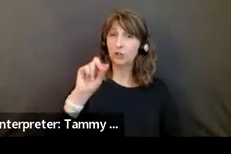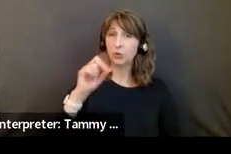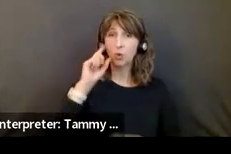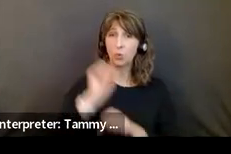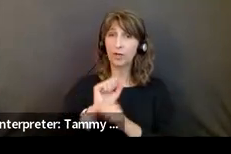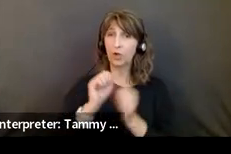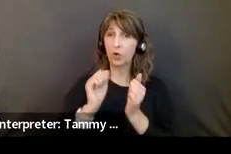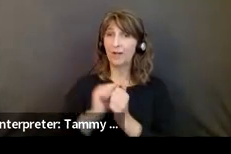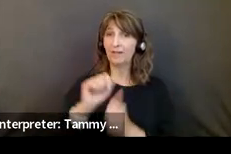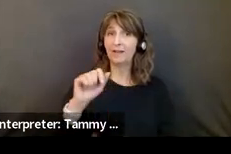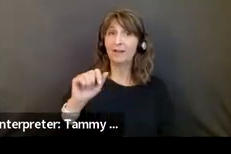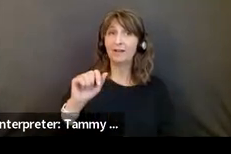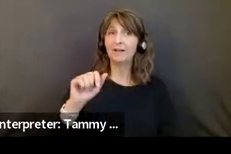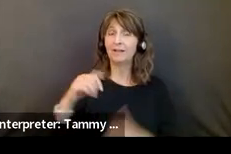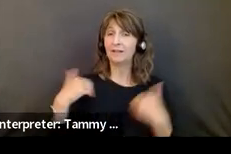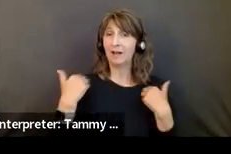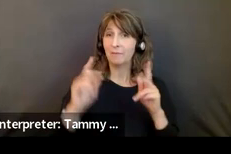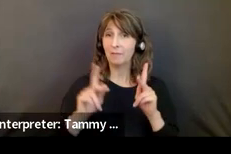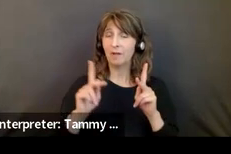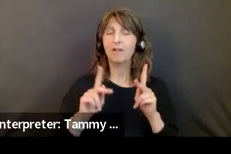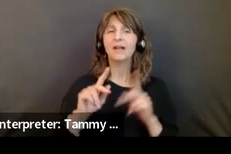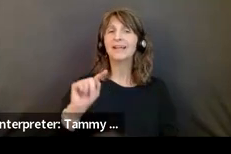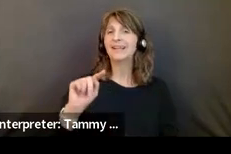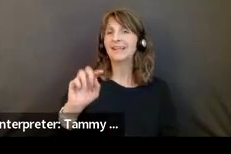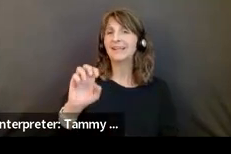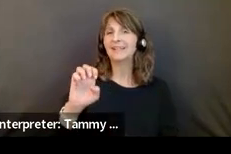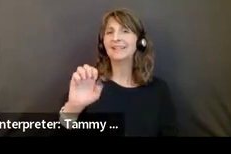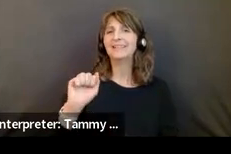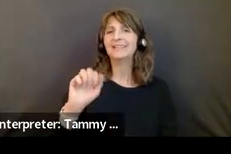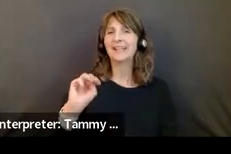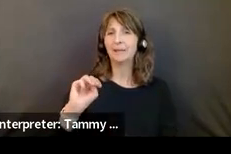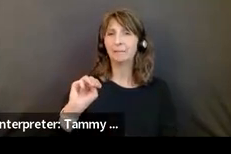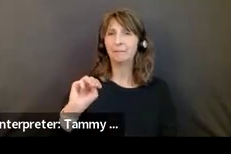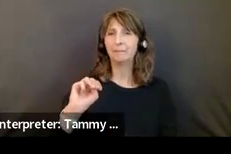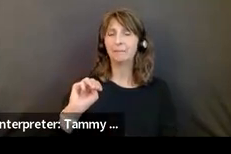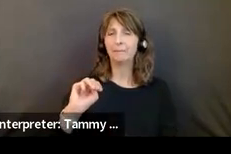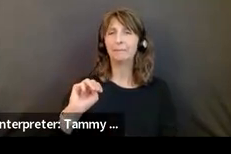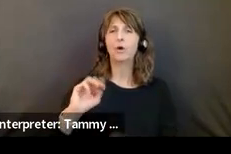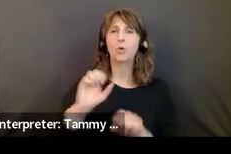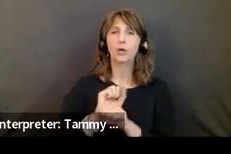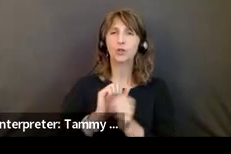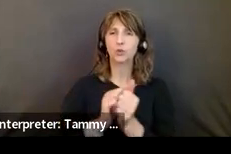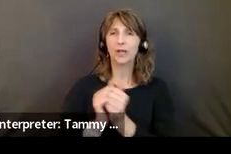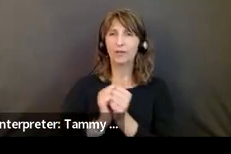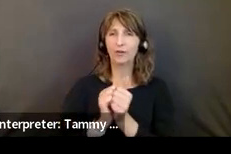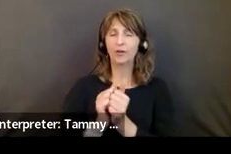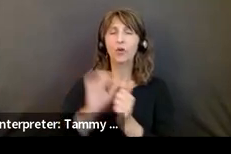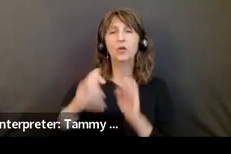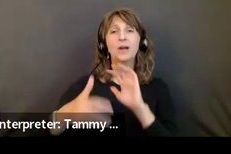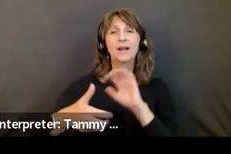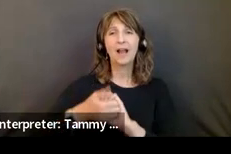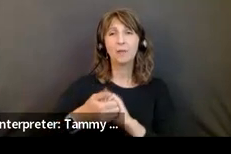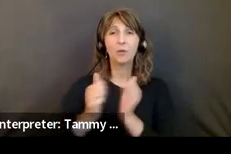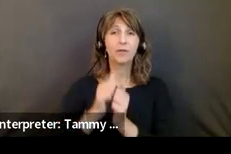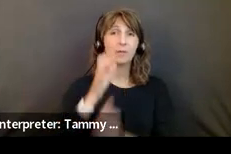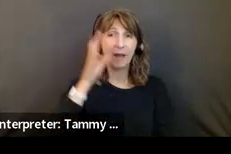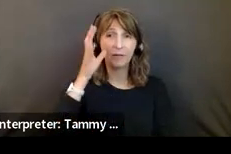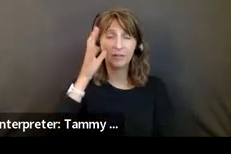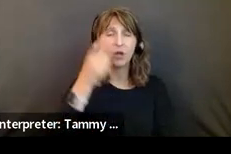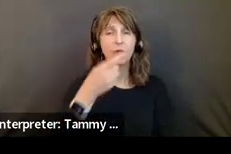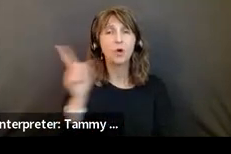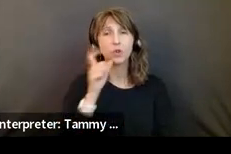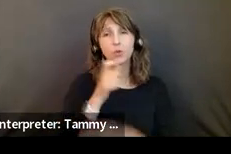So effective strategies for collaborating with parents and caregivers keen. We must be understanding. We have to be empathetic.